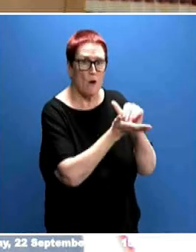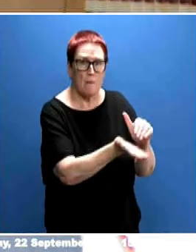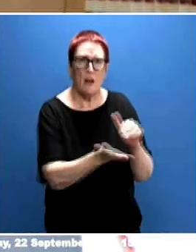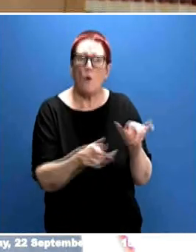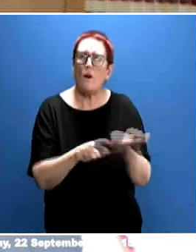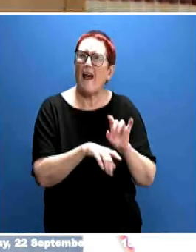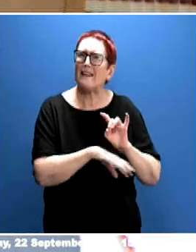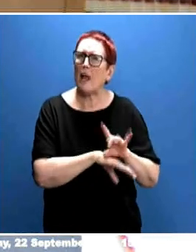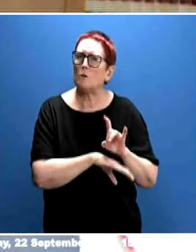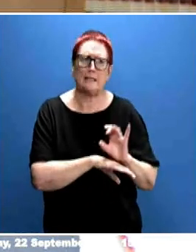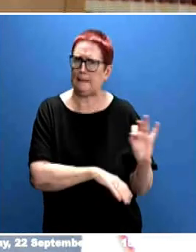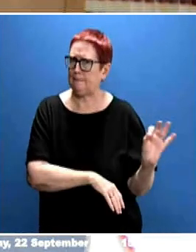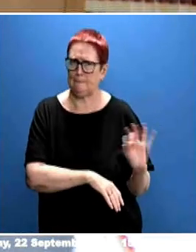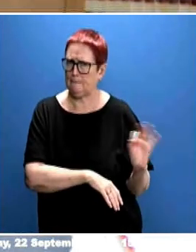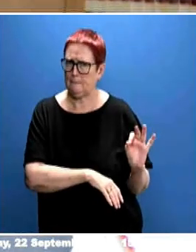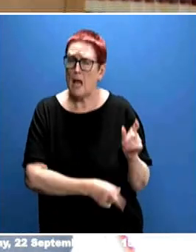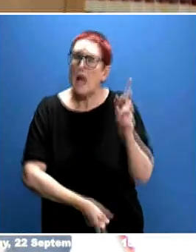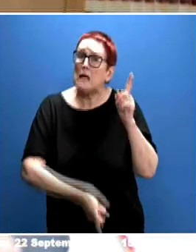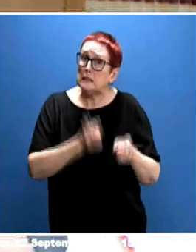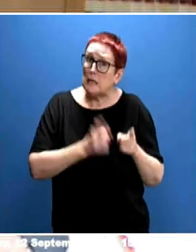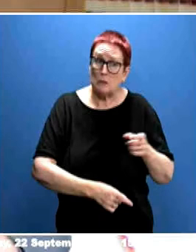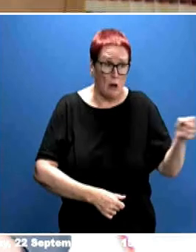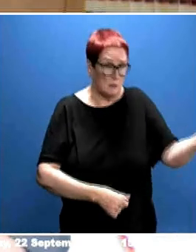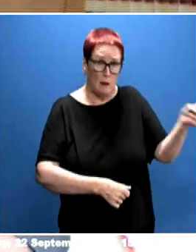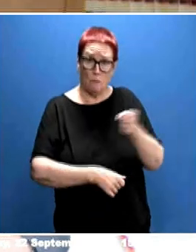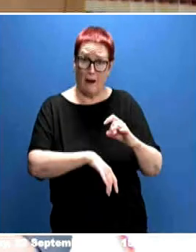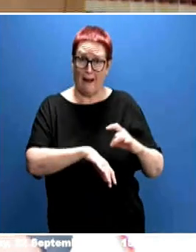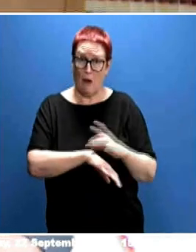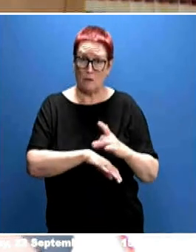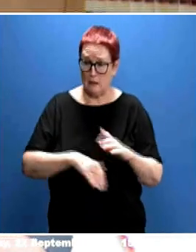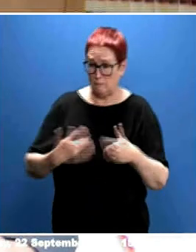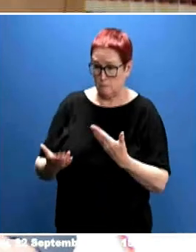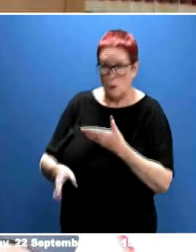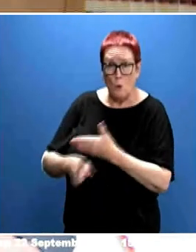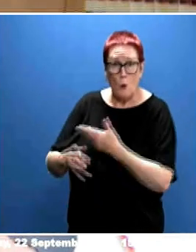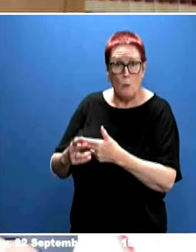From time to time they are brought in, but it isn't --- it doesn't provide like